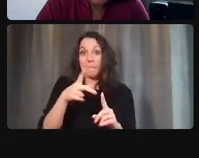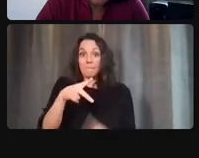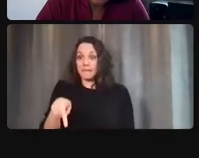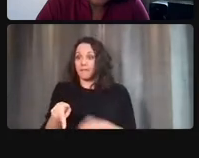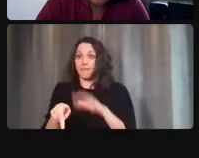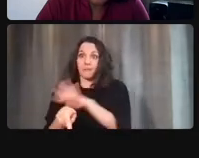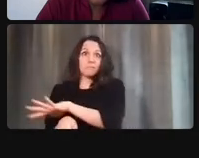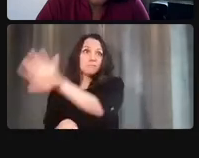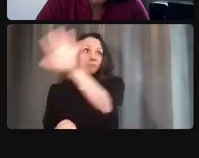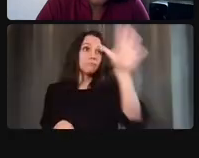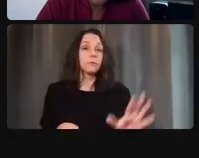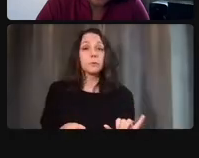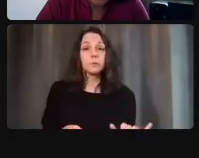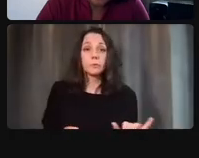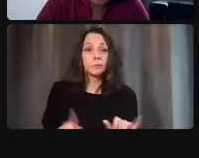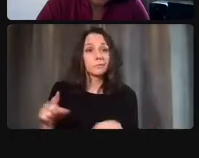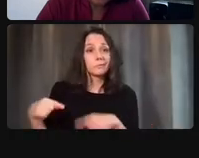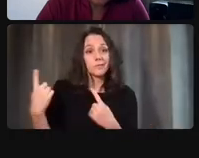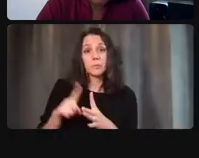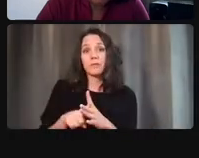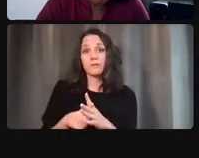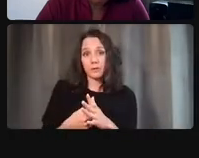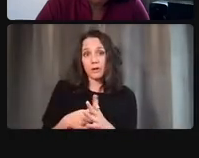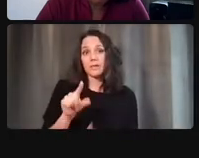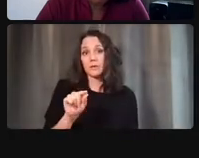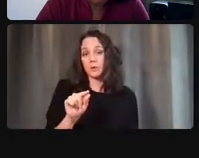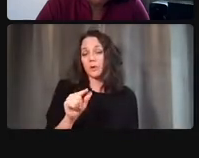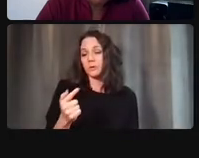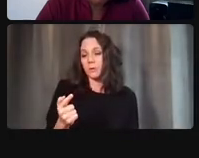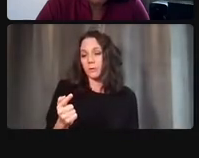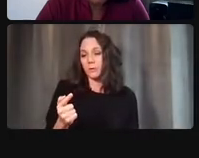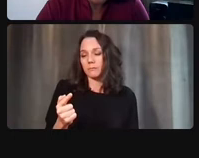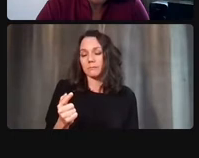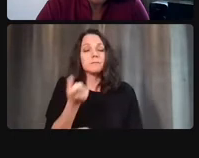And each of those poets received a stipend for their work.